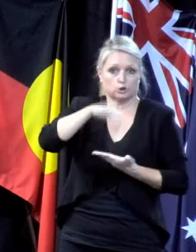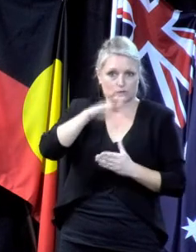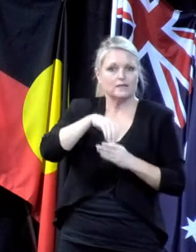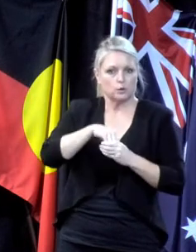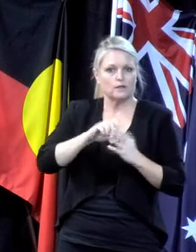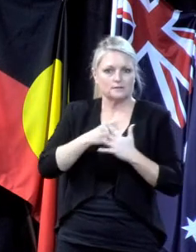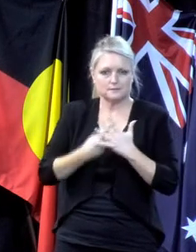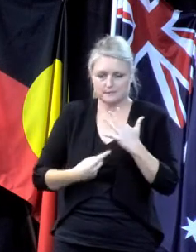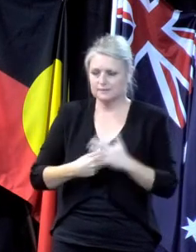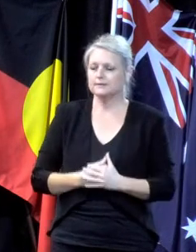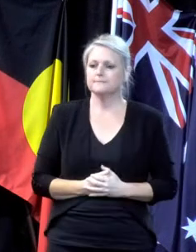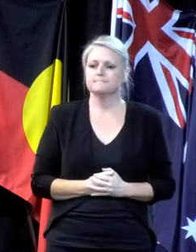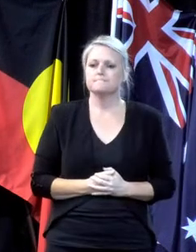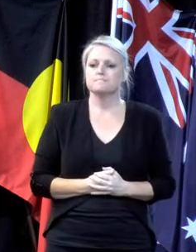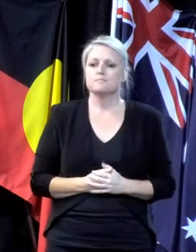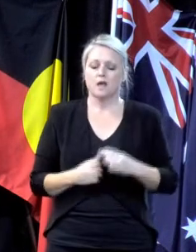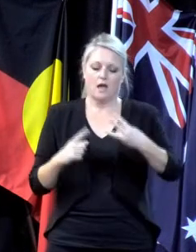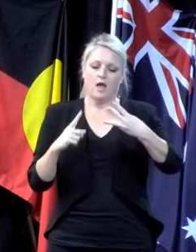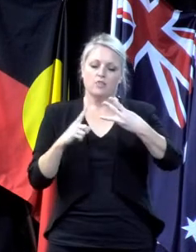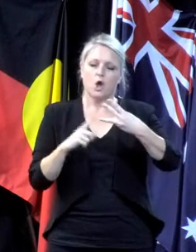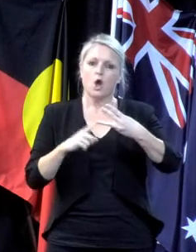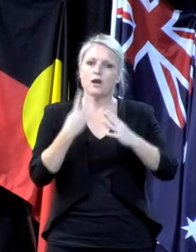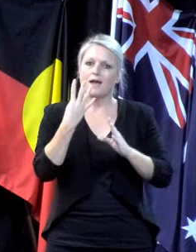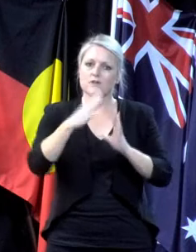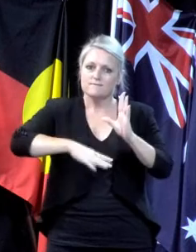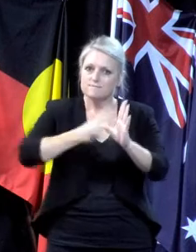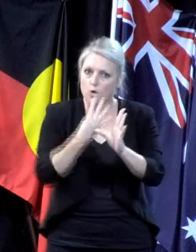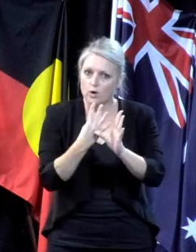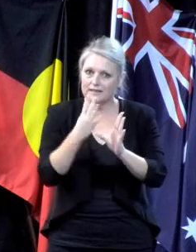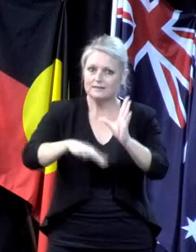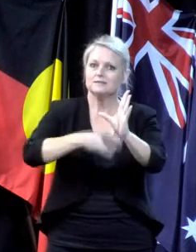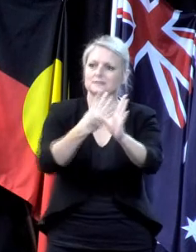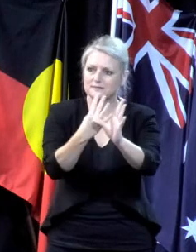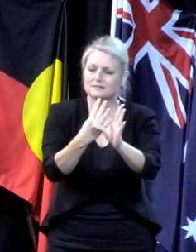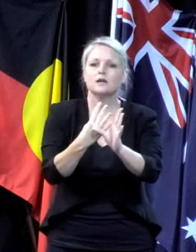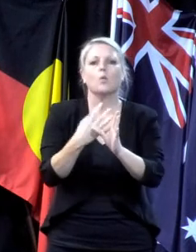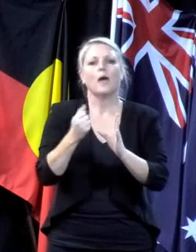every four years, our schools go through a school improvement unit review,